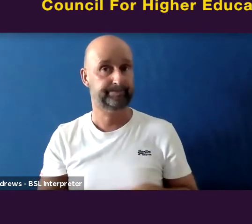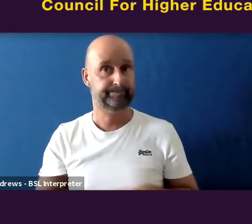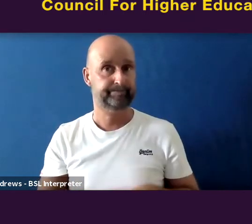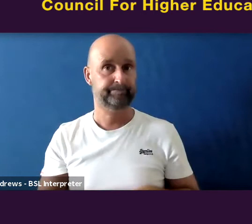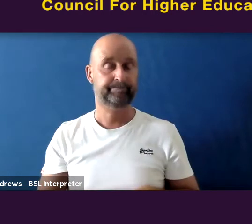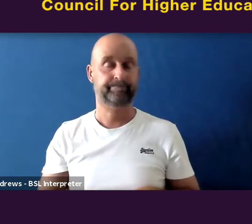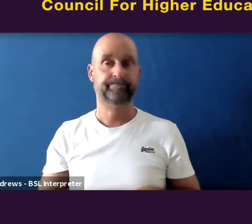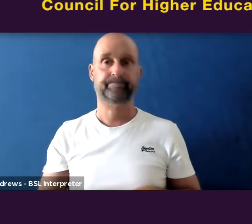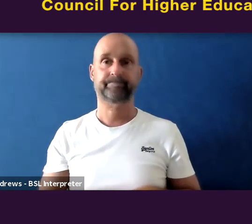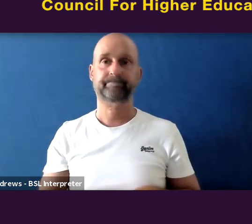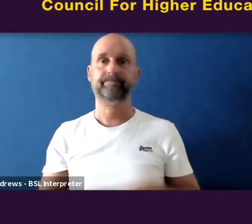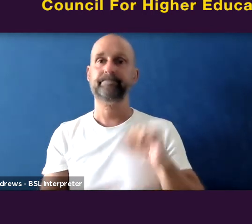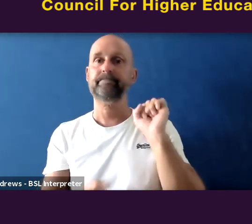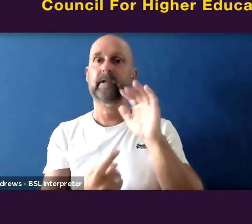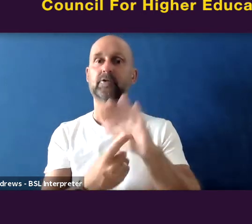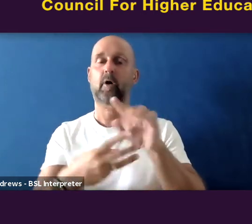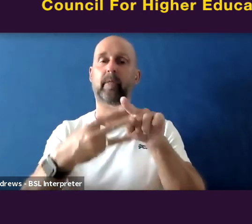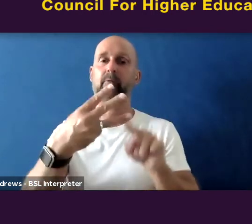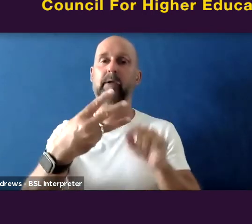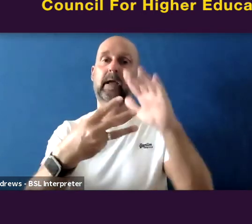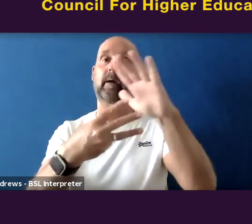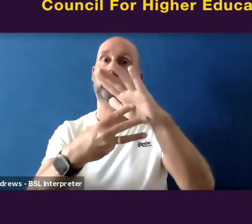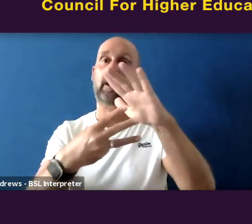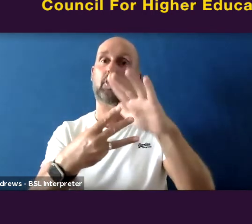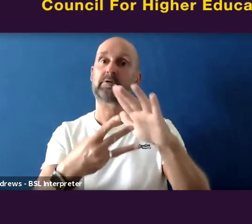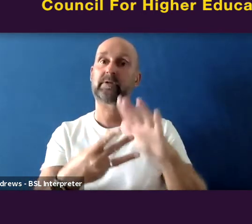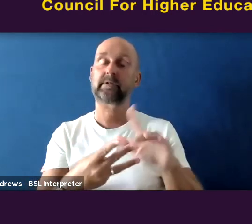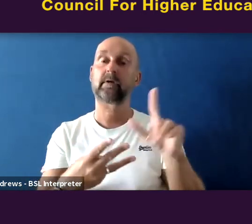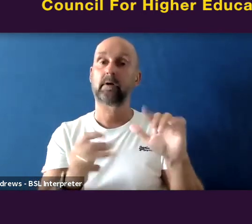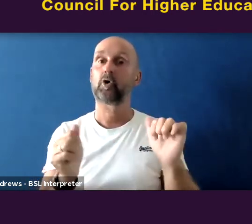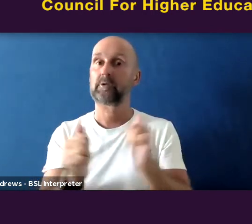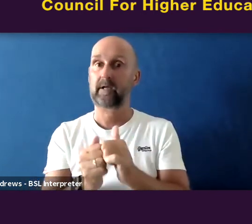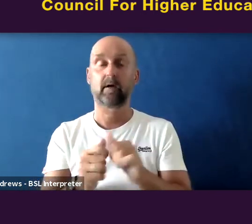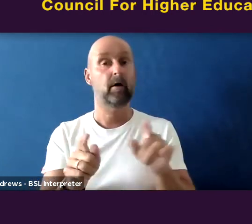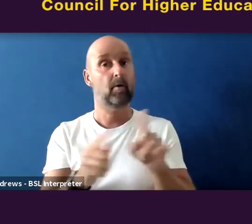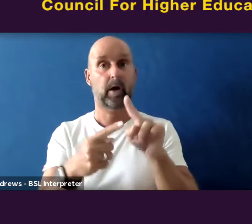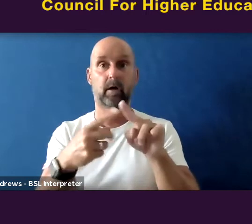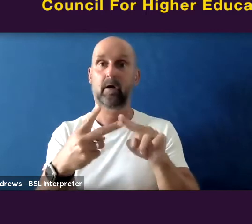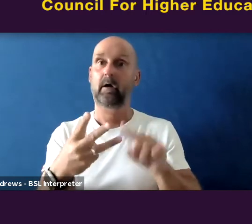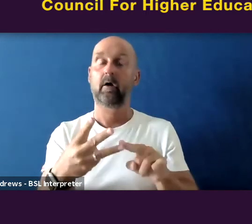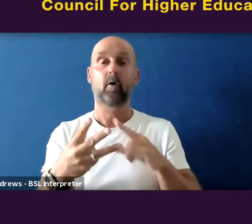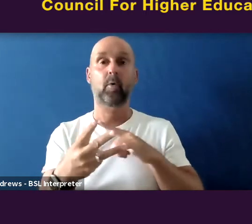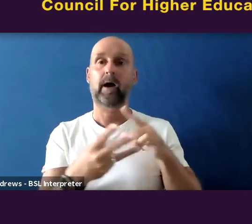The top three priorities that have consensus and hold appeal with policy makers are: